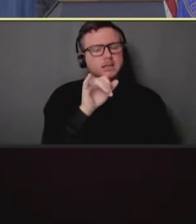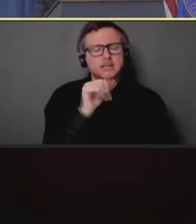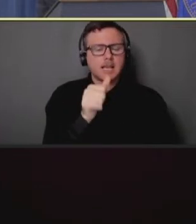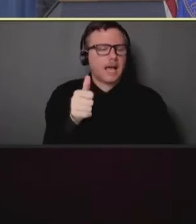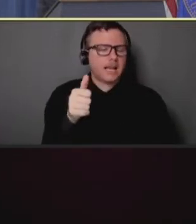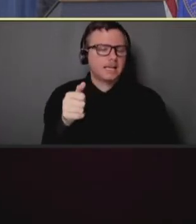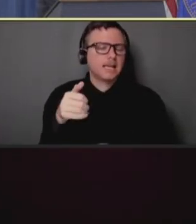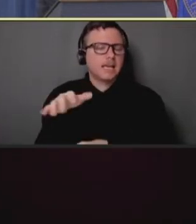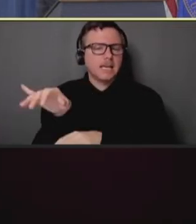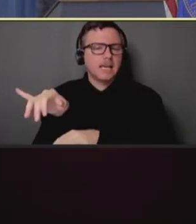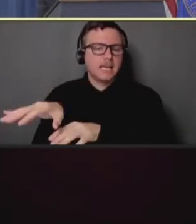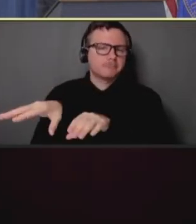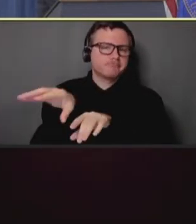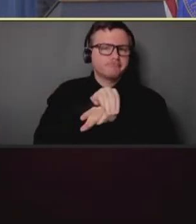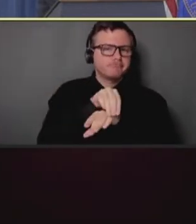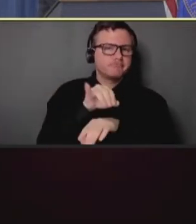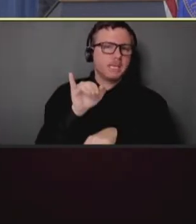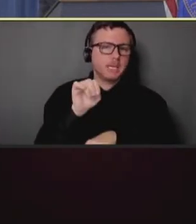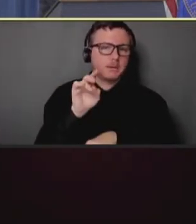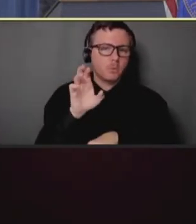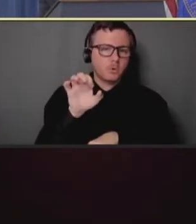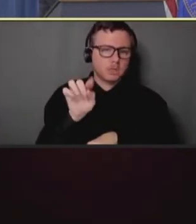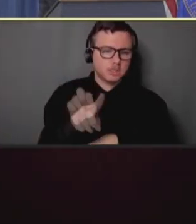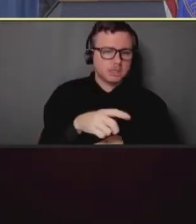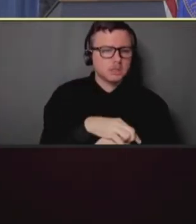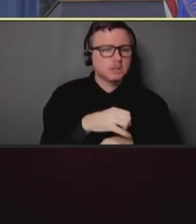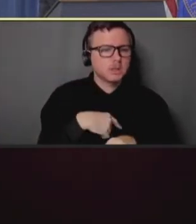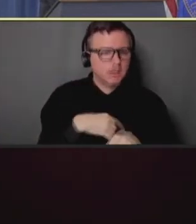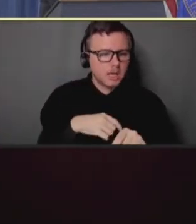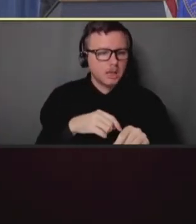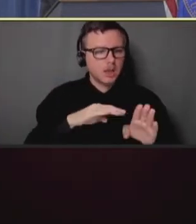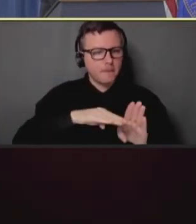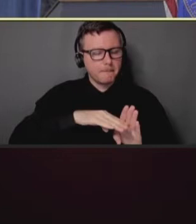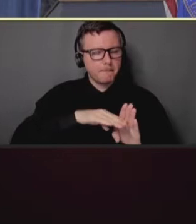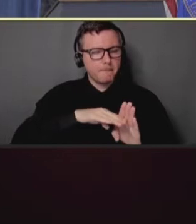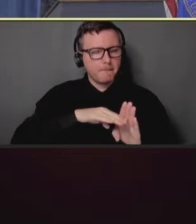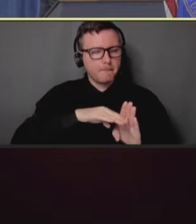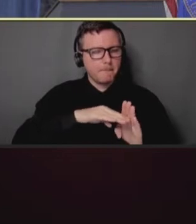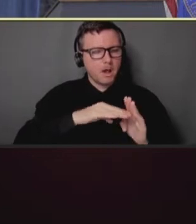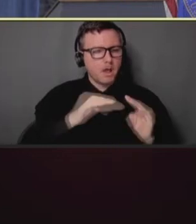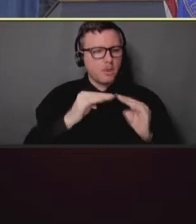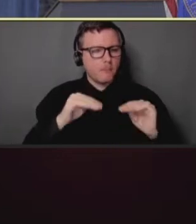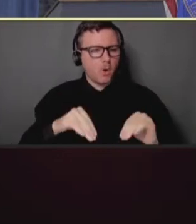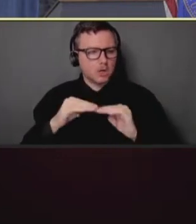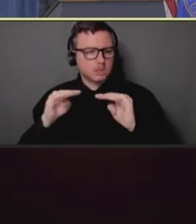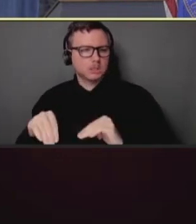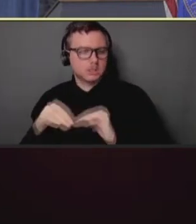the bottom, in the hatched bars, are the vaccine associated polio cases.